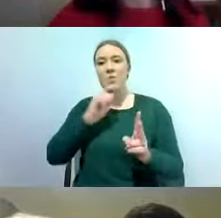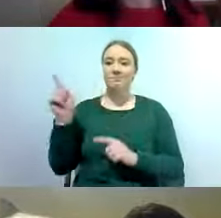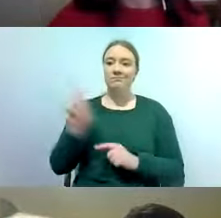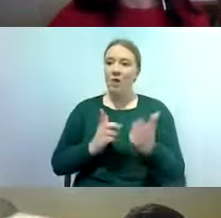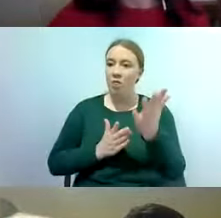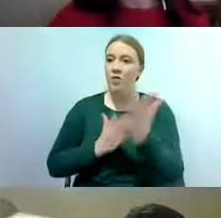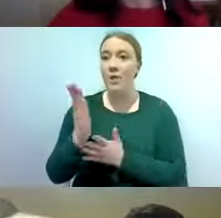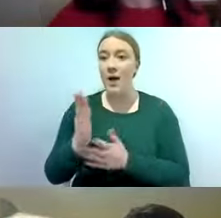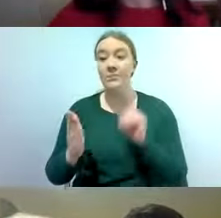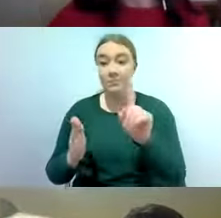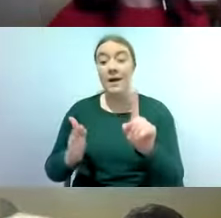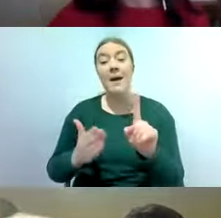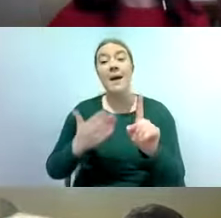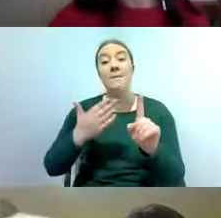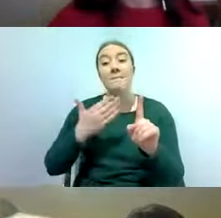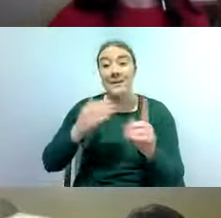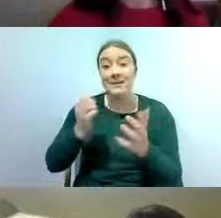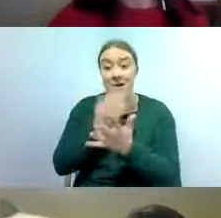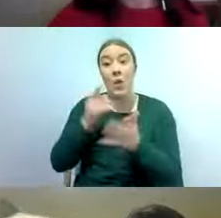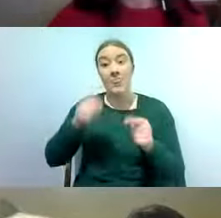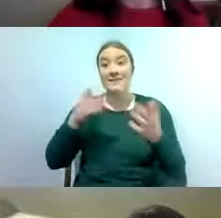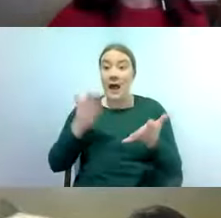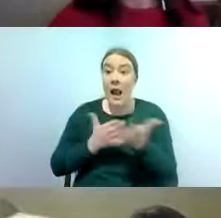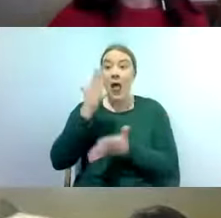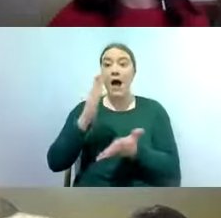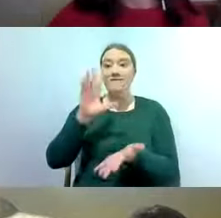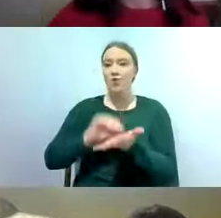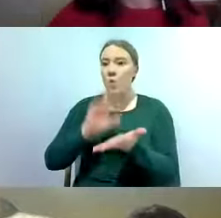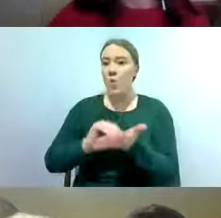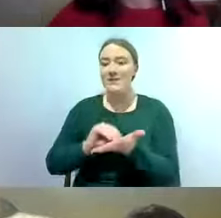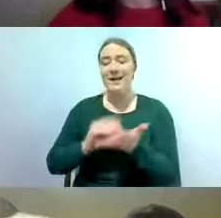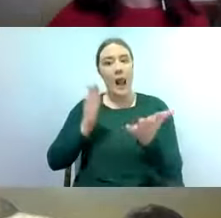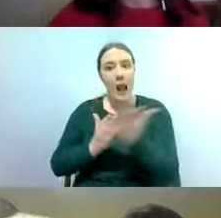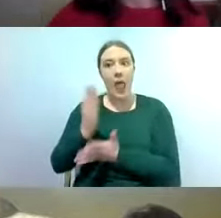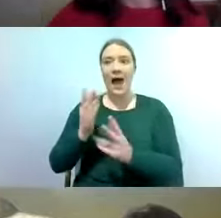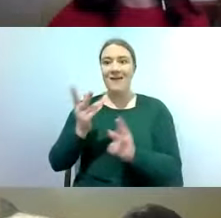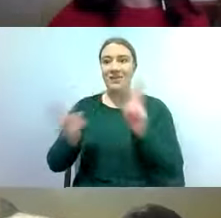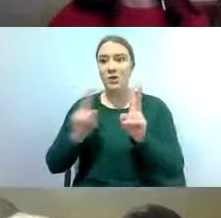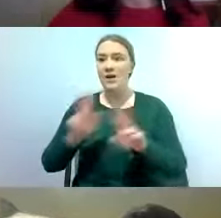please be mindful that this is a live recording with live interpretation and not a translation